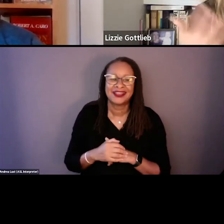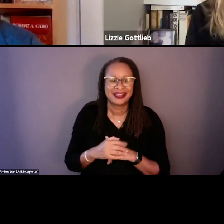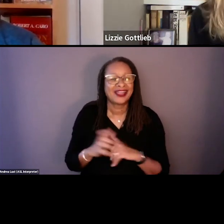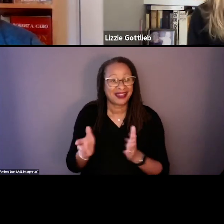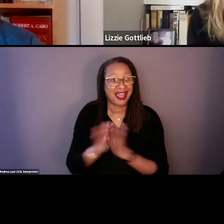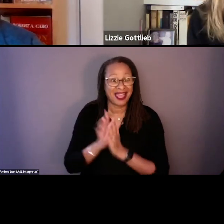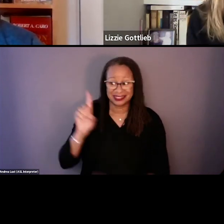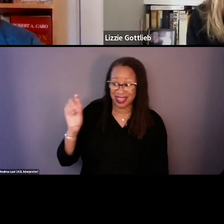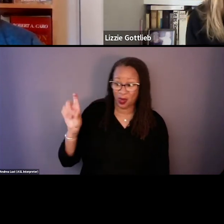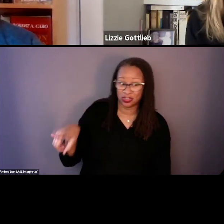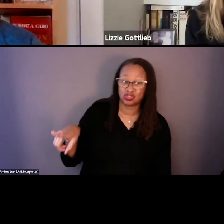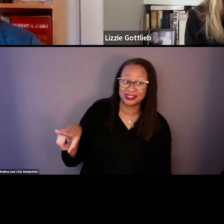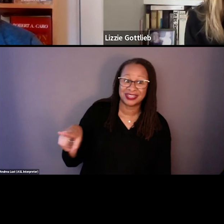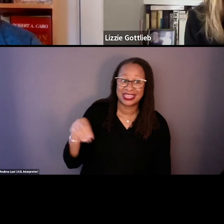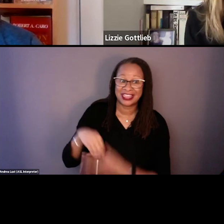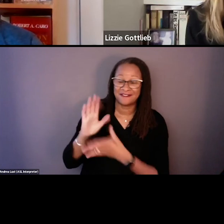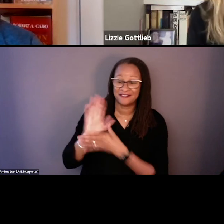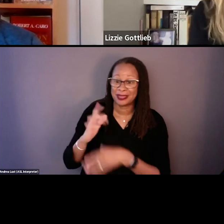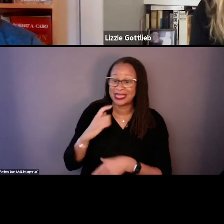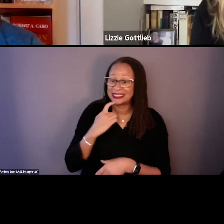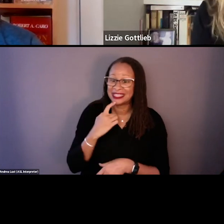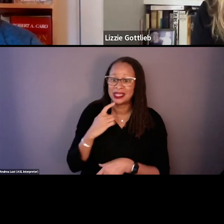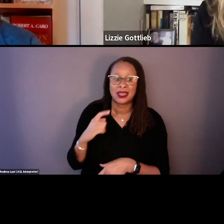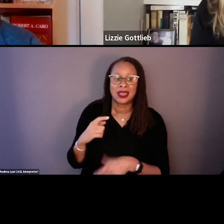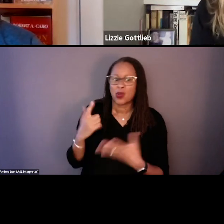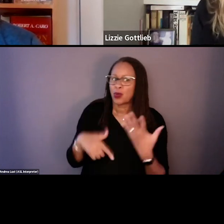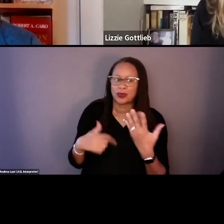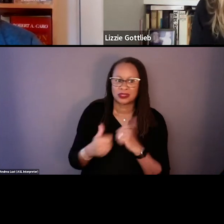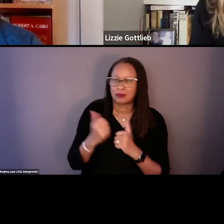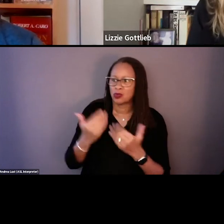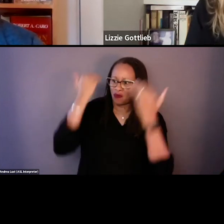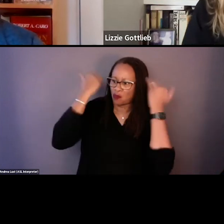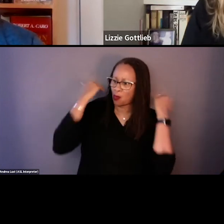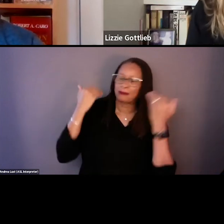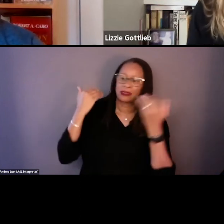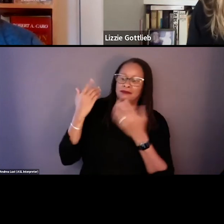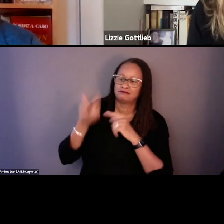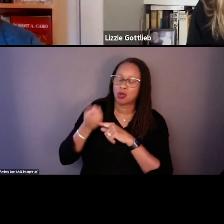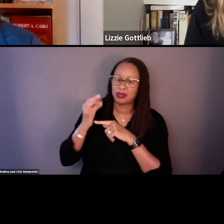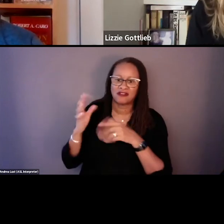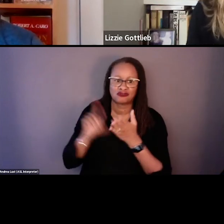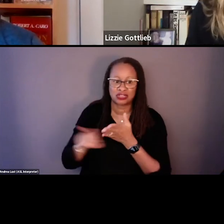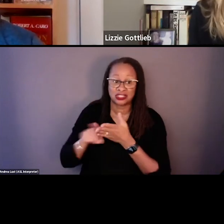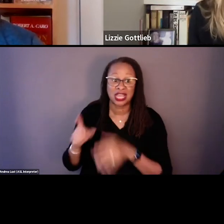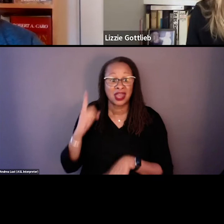and seeing the 45 million documents he had to go through. And, instead, he tells the story of how he uncovered the fact that Lyndon Johnson